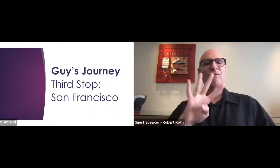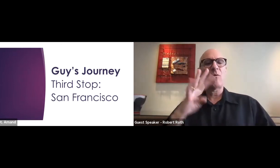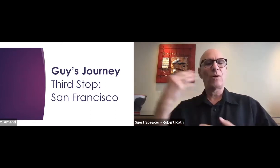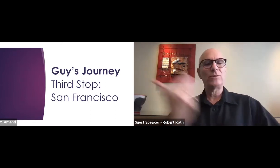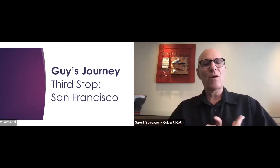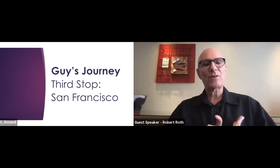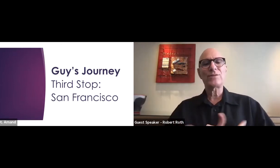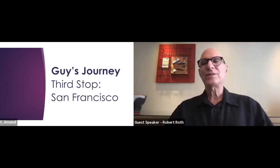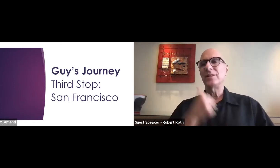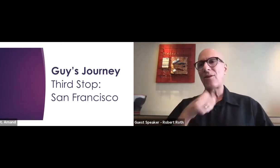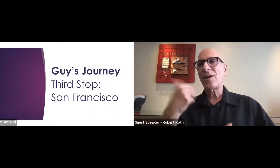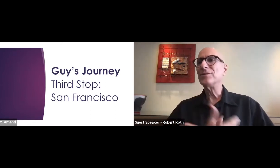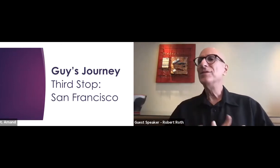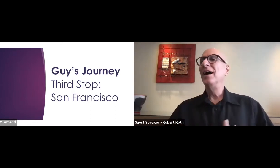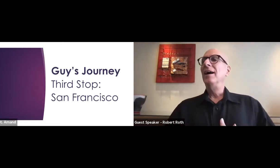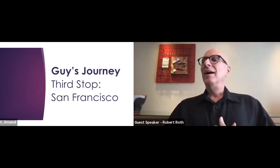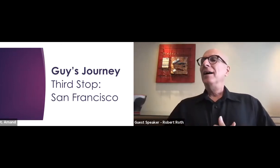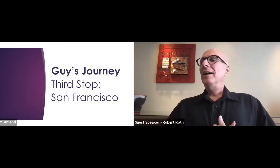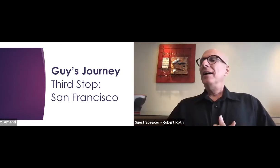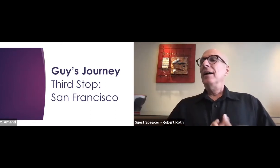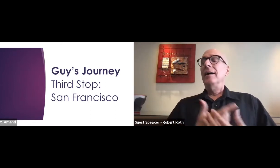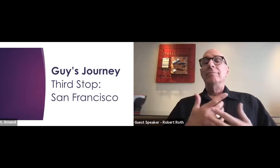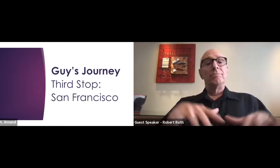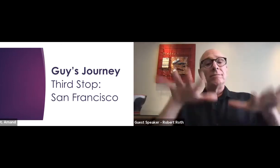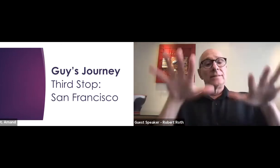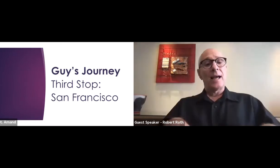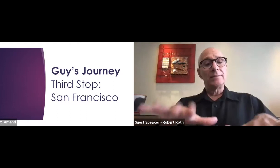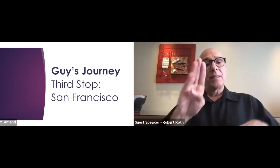Jeanine and Ed, and their four daughters.